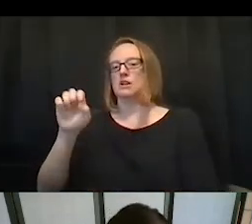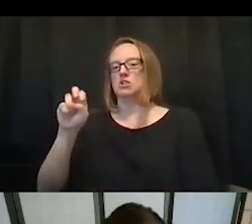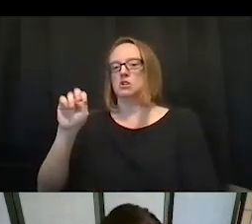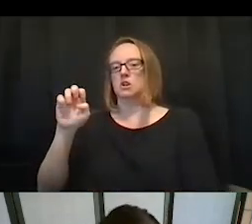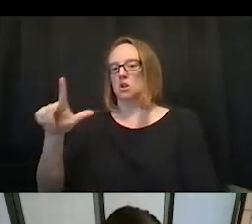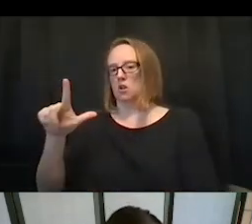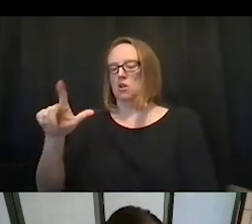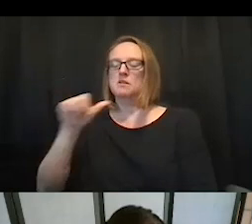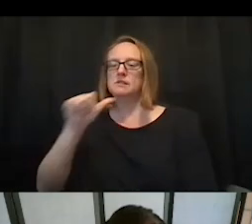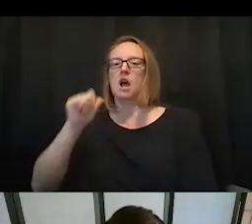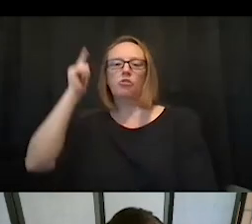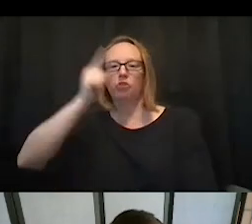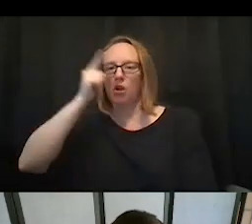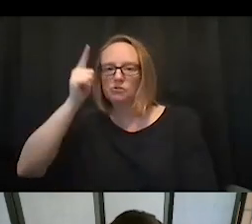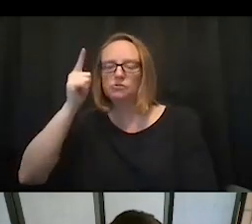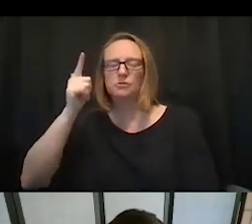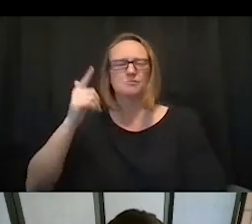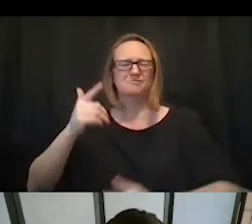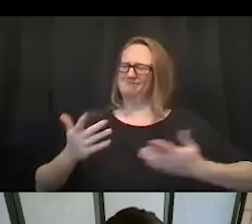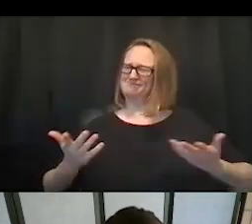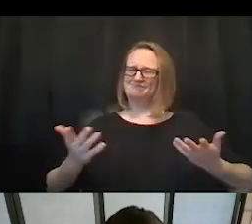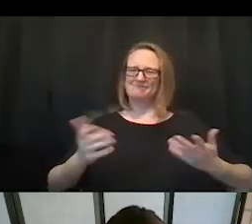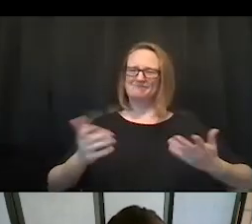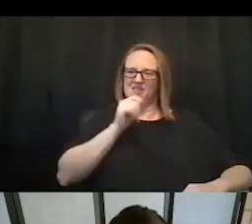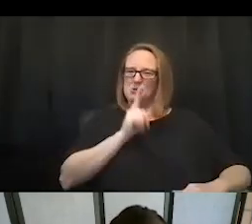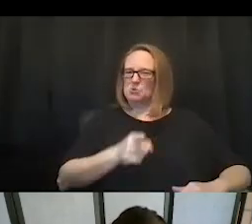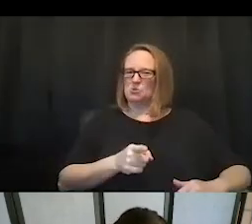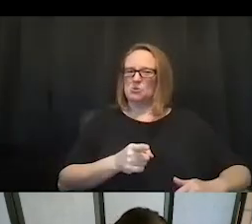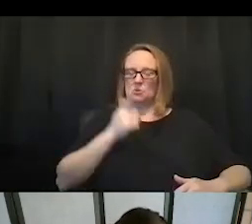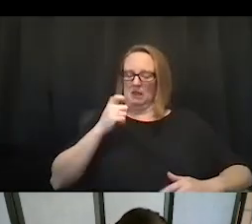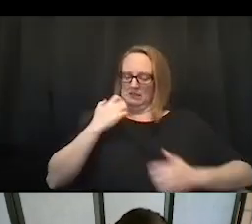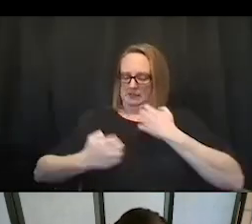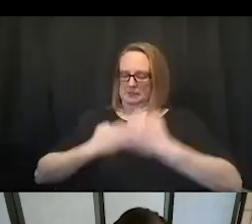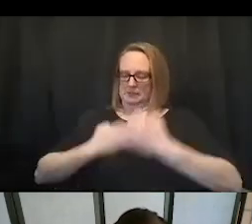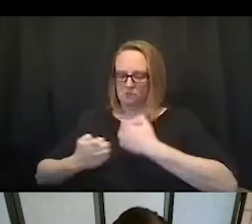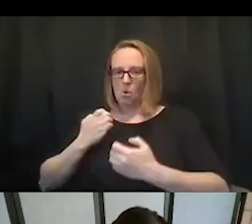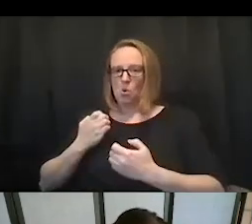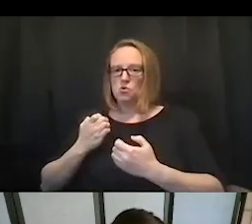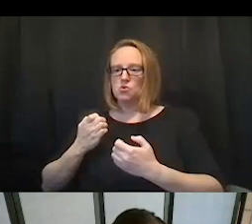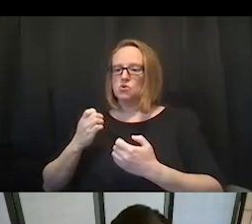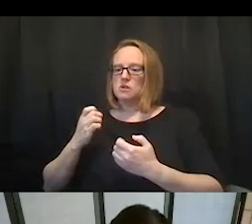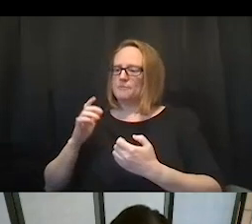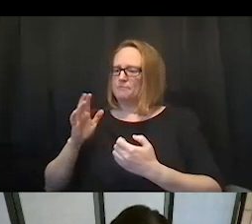just something, that's just not true um because you know emotions serve a very clear purpose.